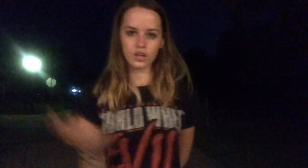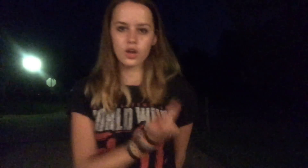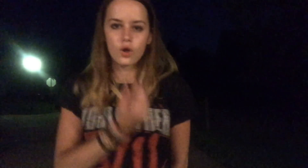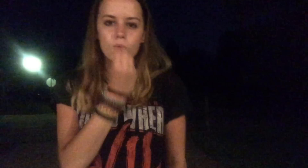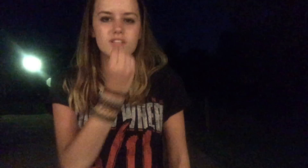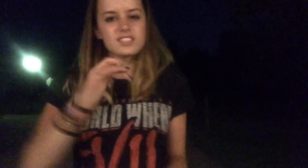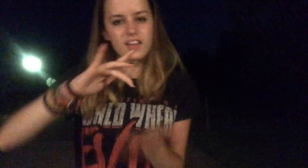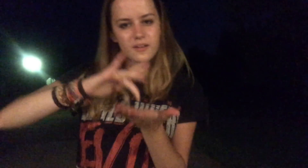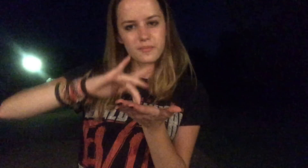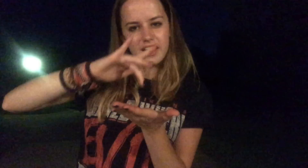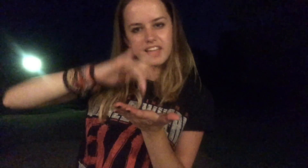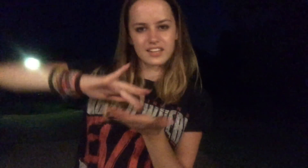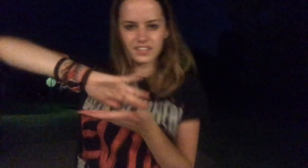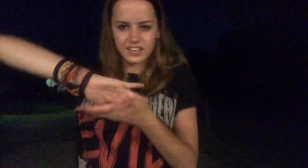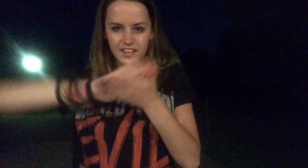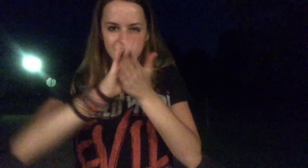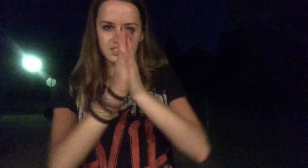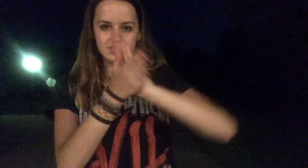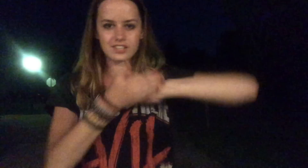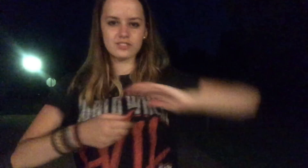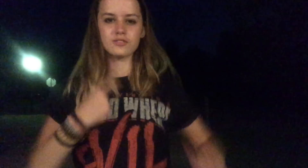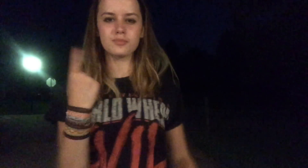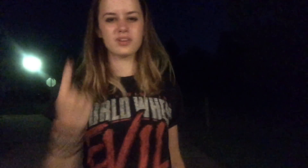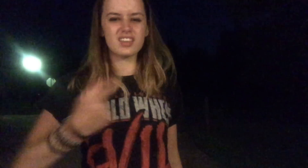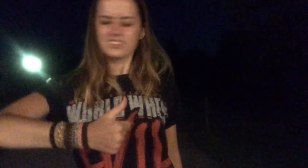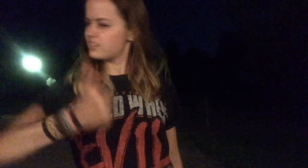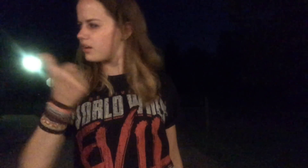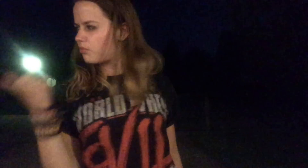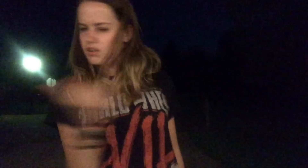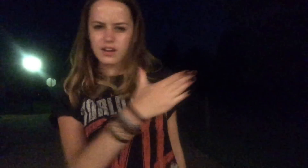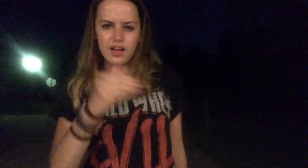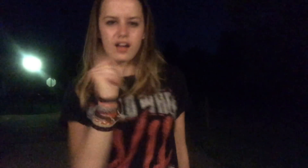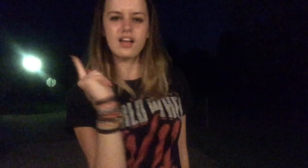We take medication to be someone else,